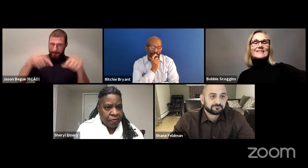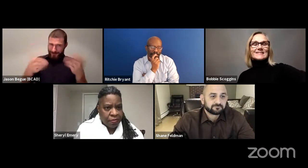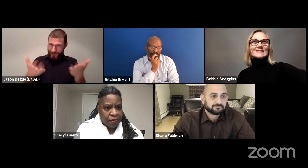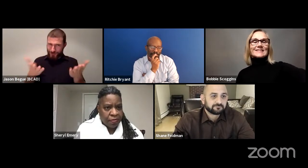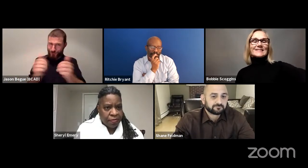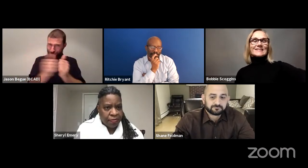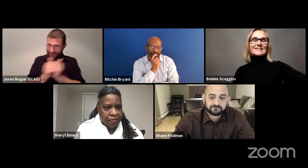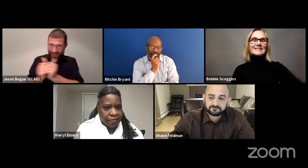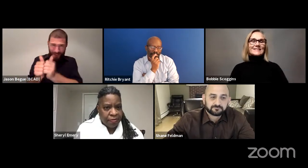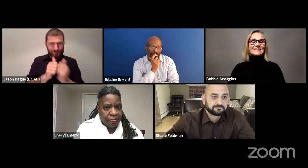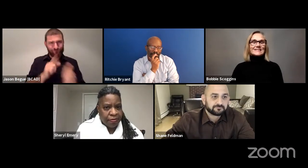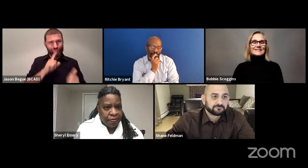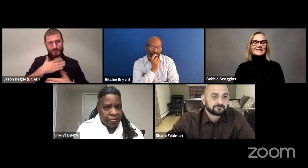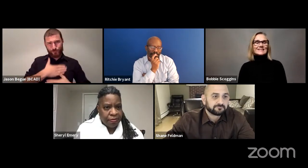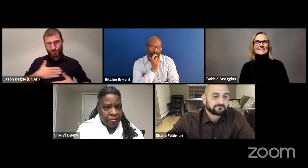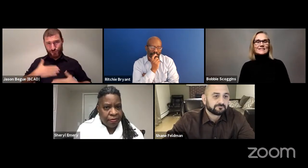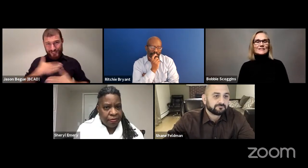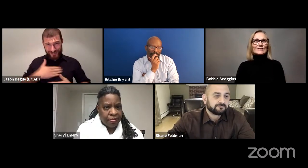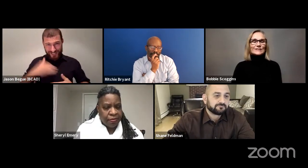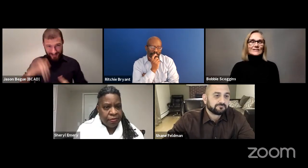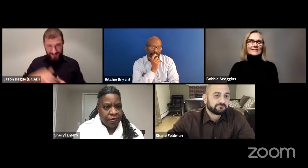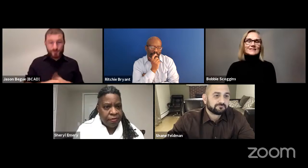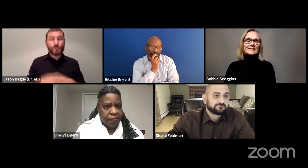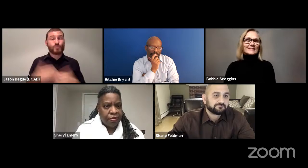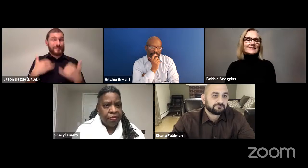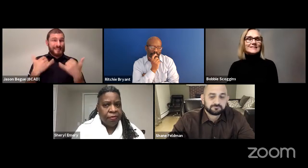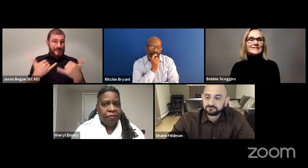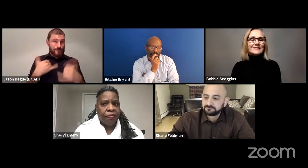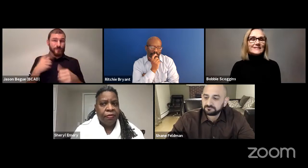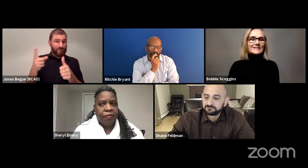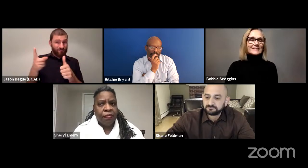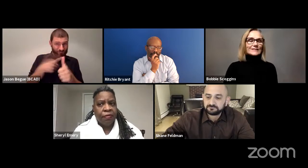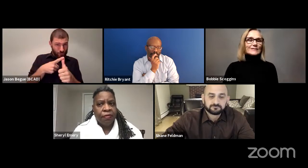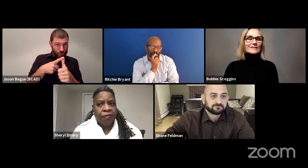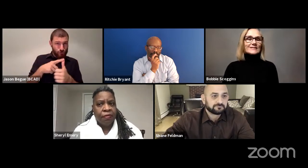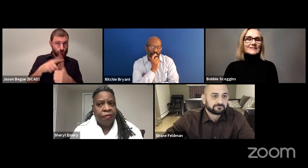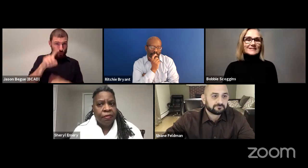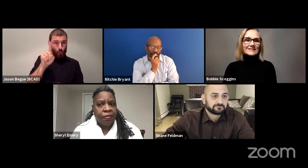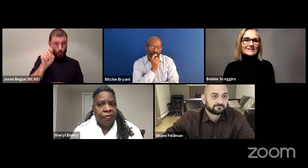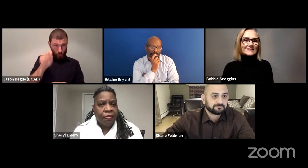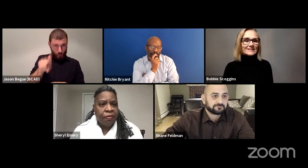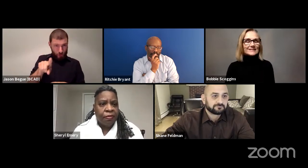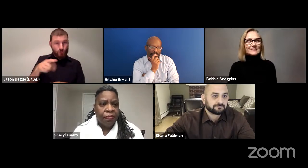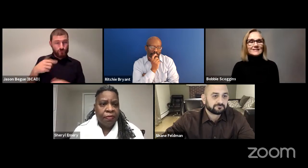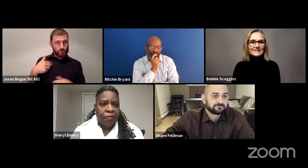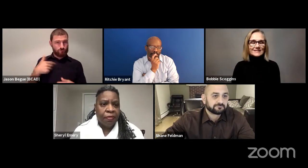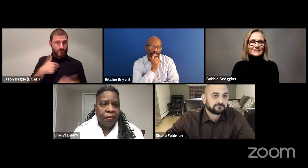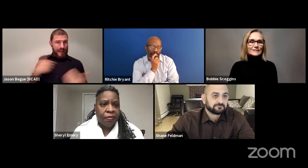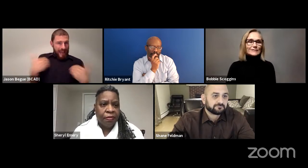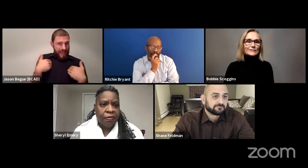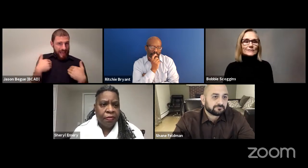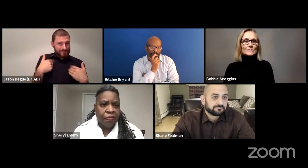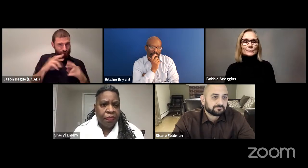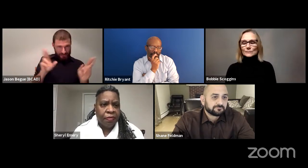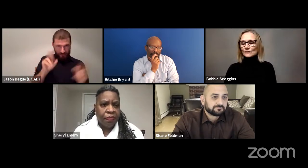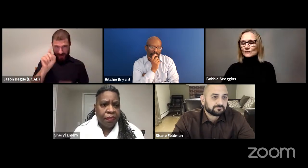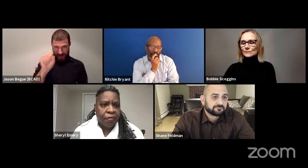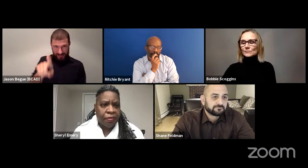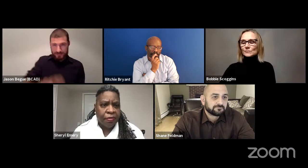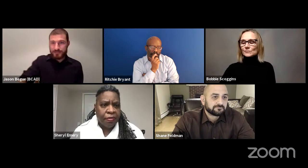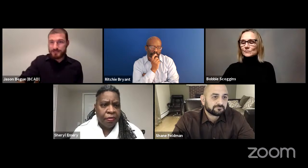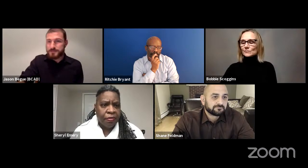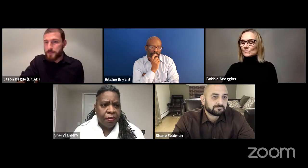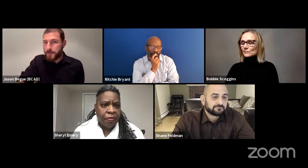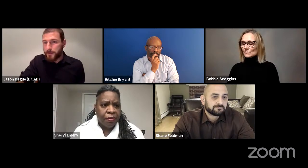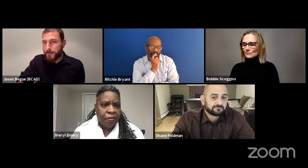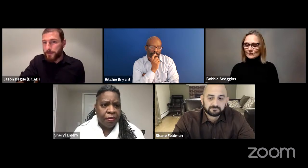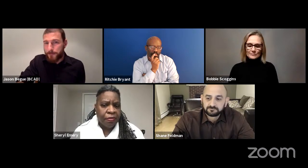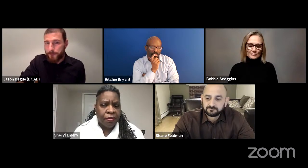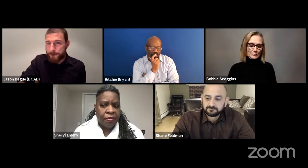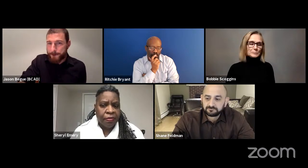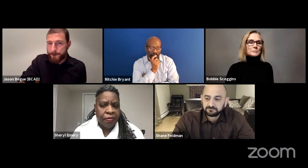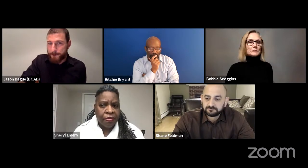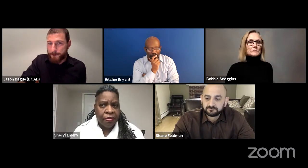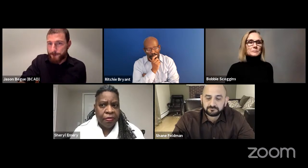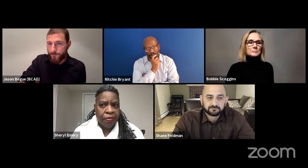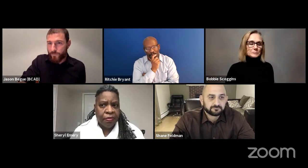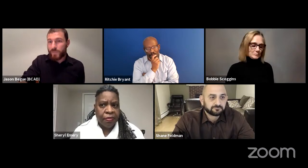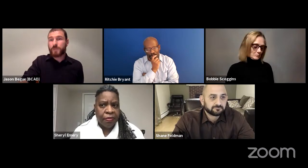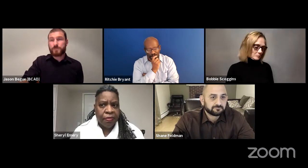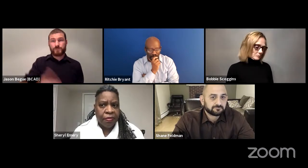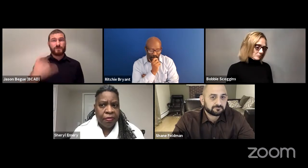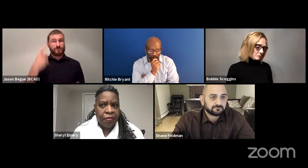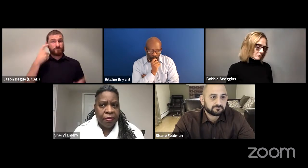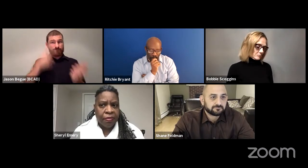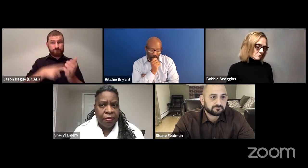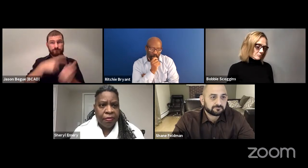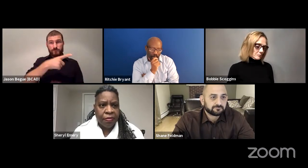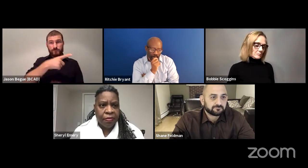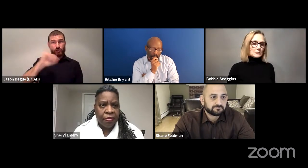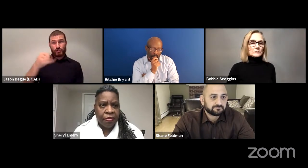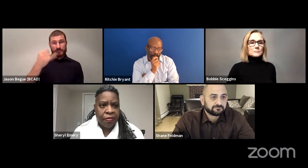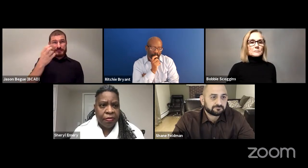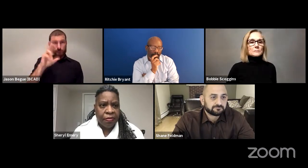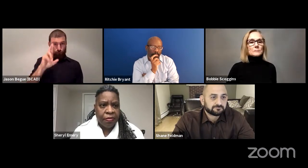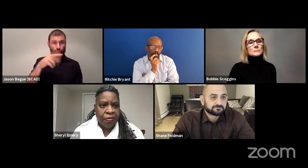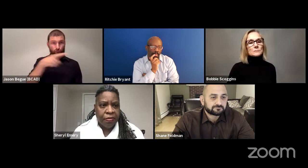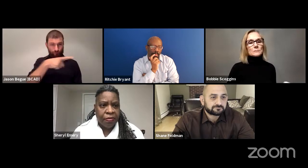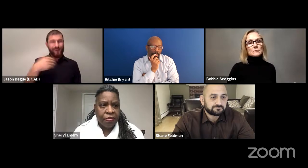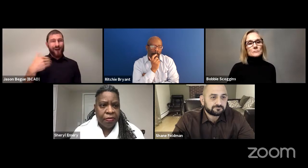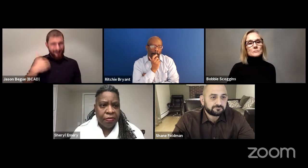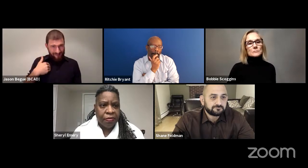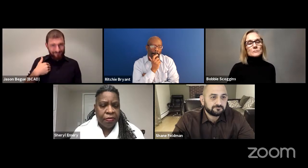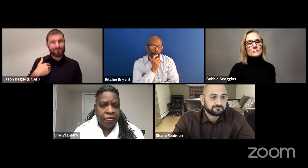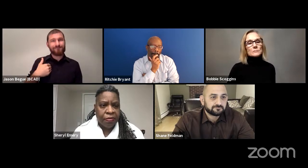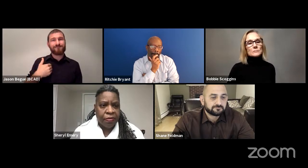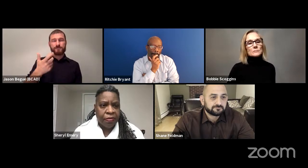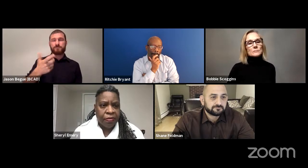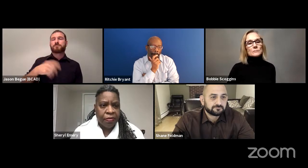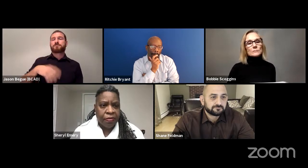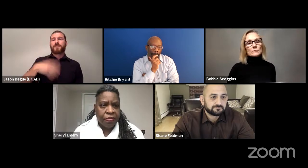being with us this evening. My first question I would like to pose to our panel. In the